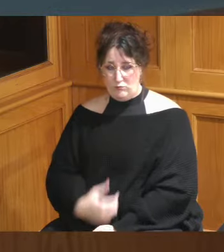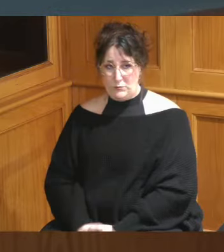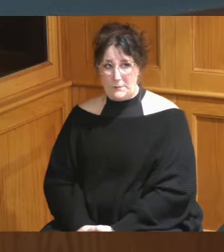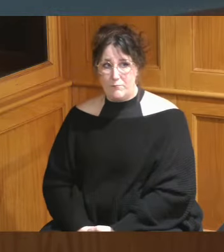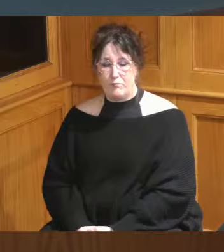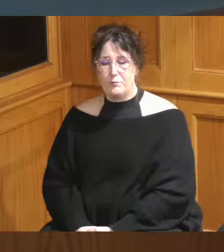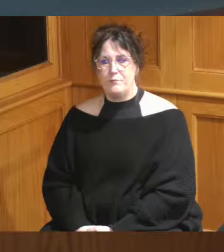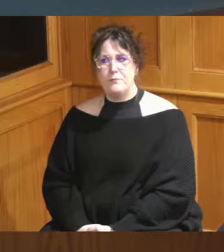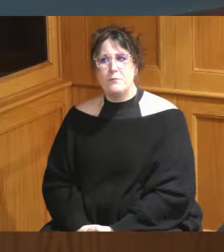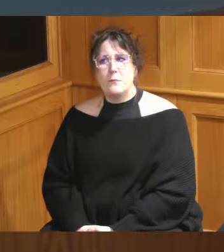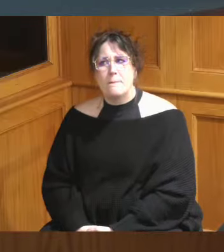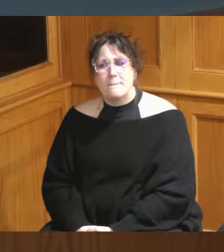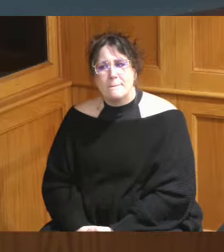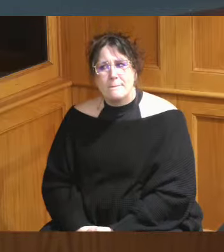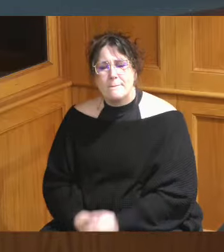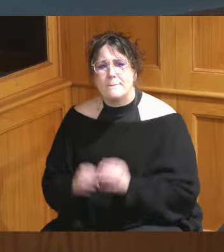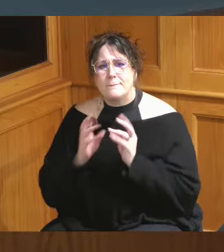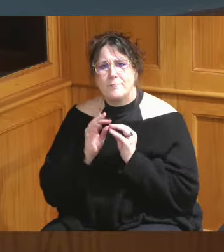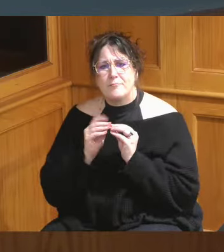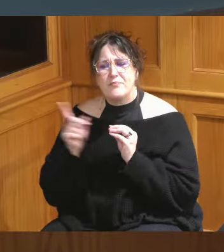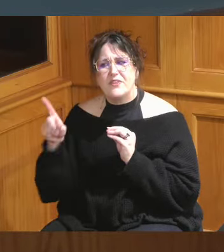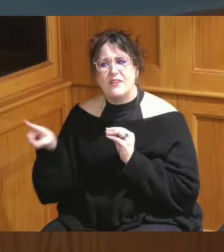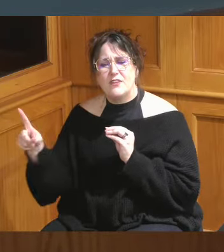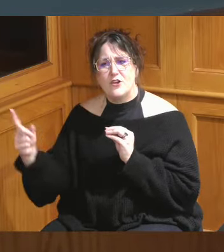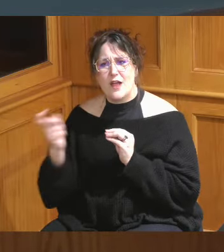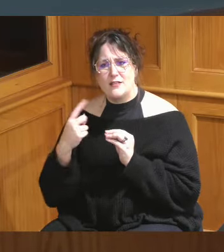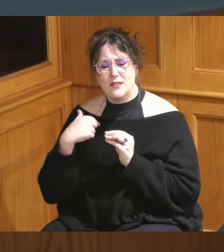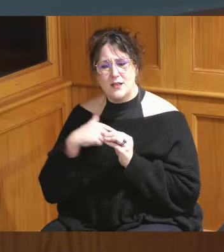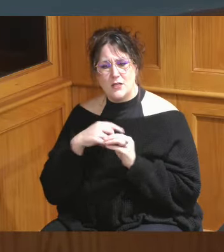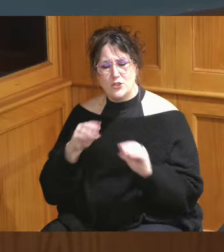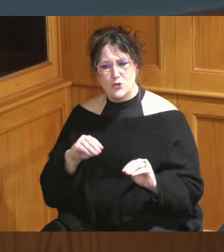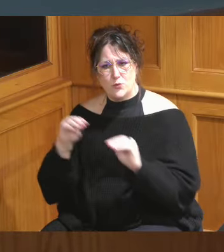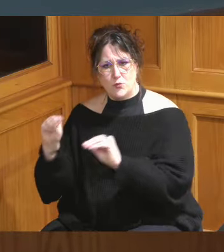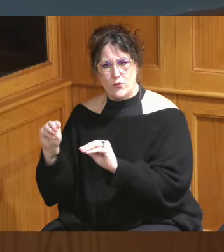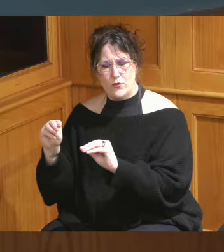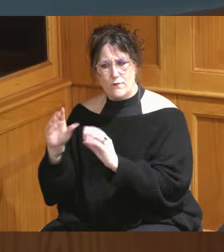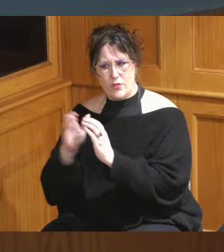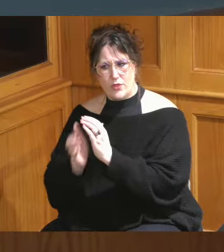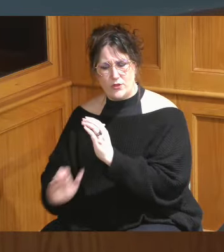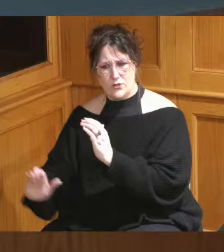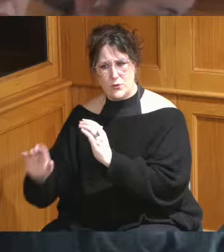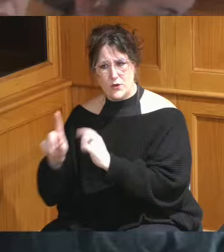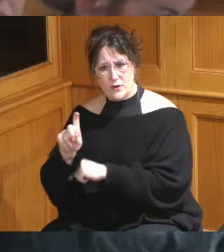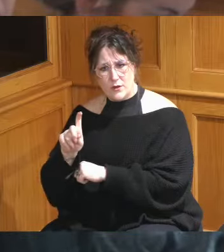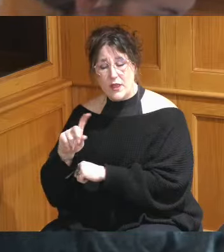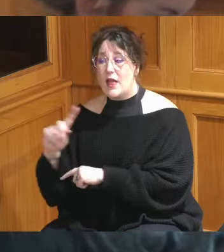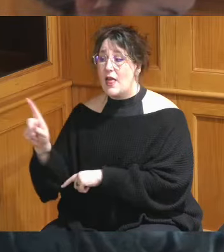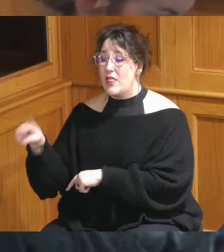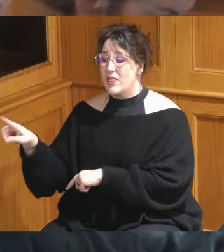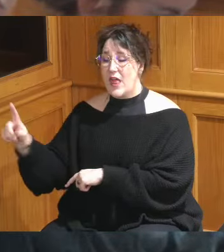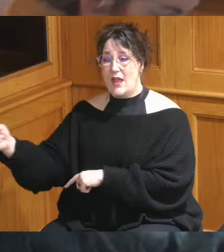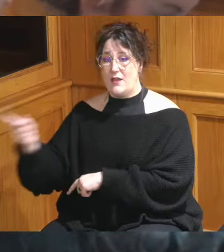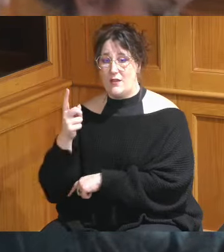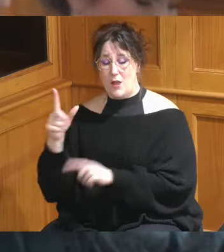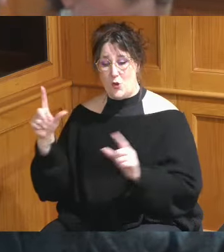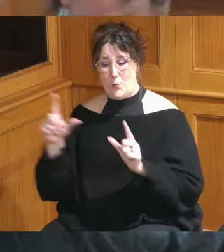Okay. Are they're asking us to move the sewer? so they came to us for permits associated with their